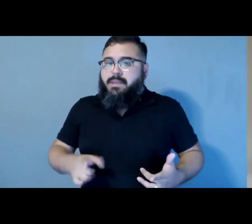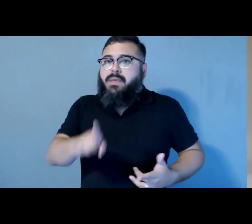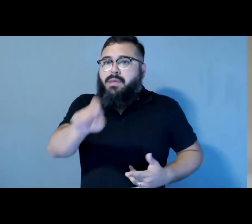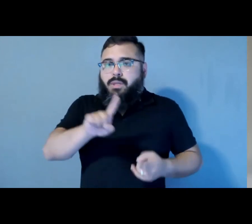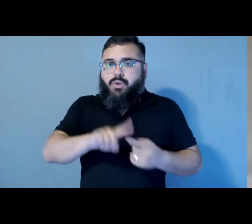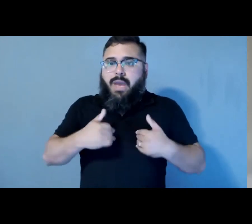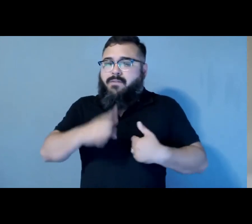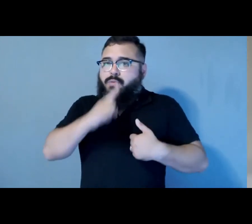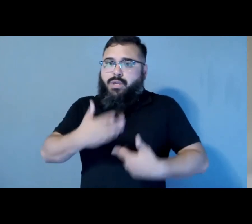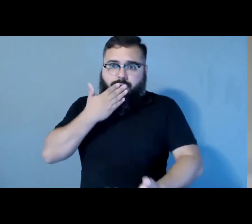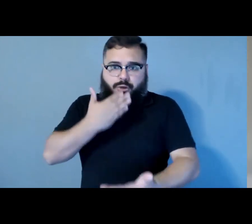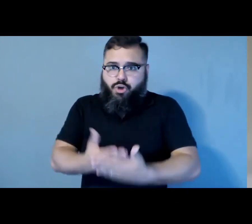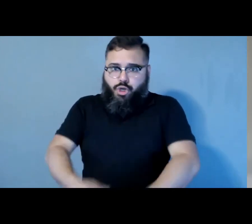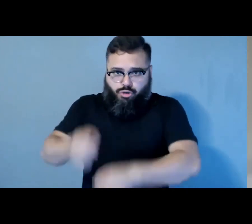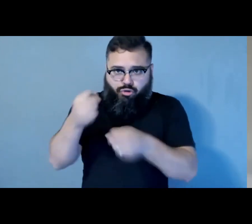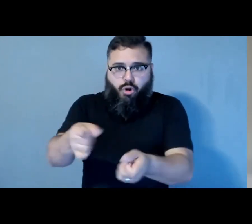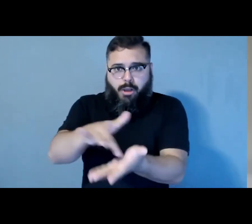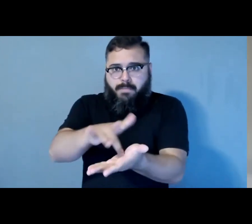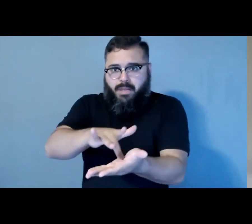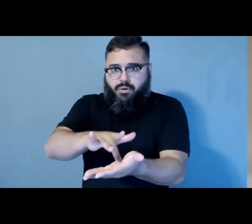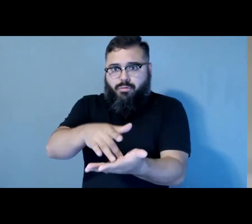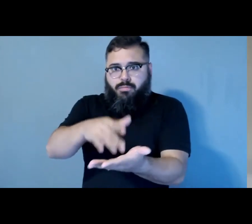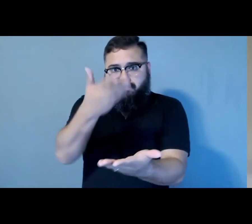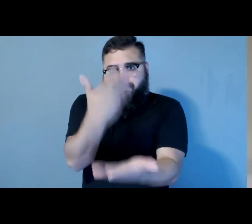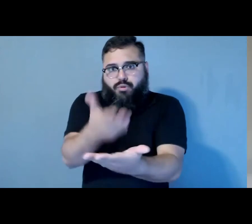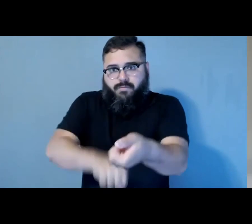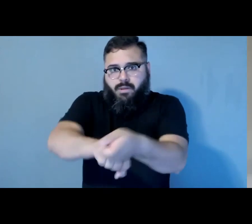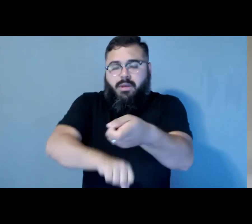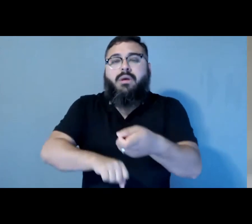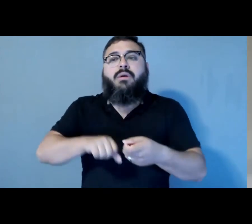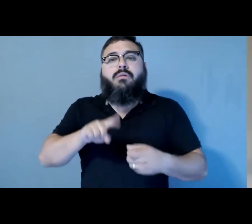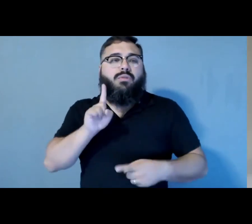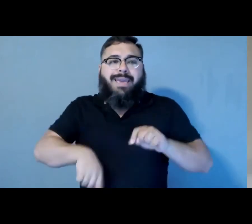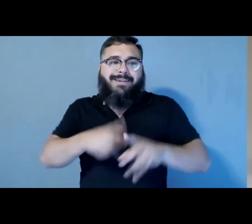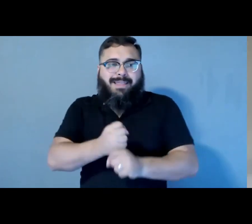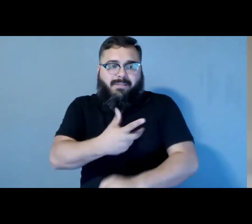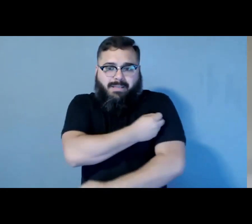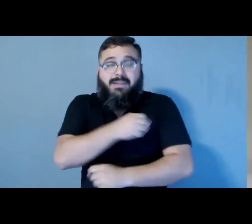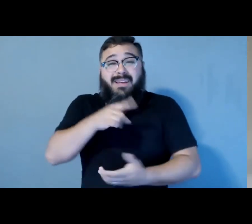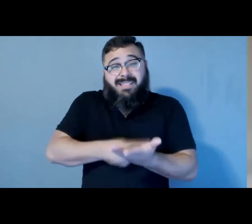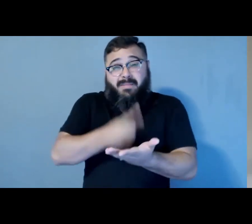and good medical support of why they can't get the vaccine, and sometimes that medical support has to even be beyond their own doctor.